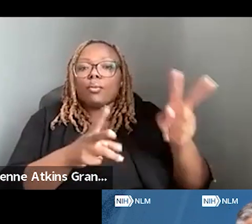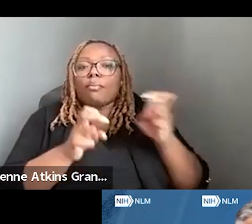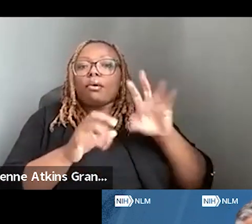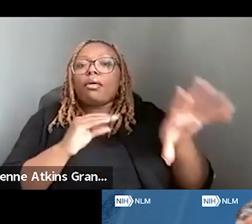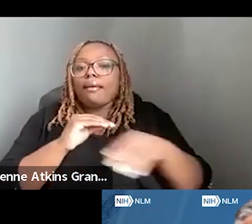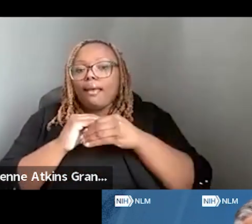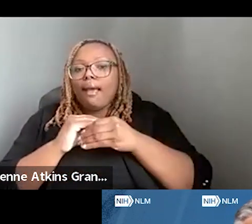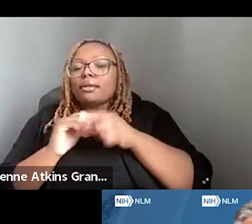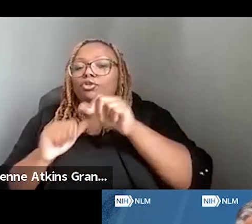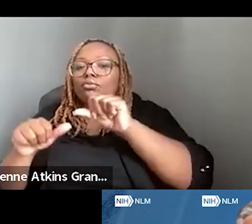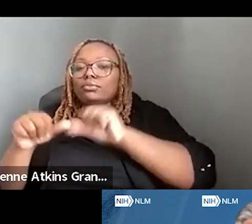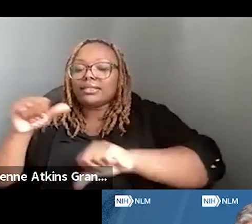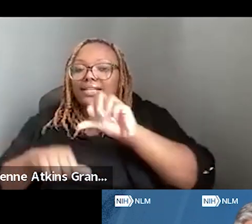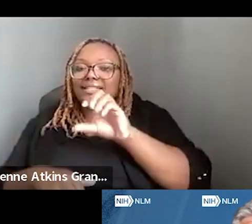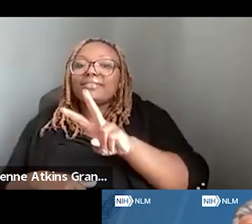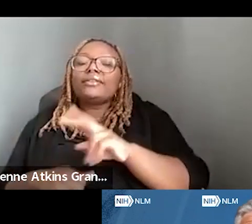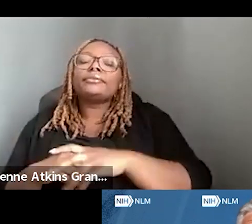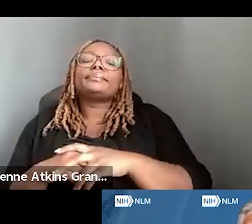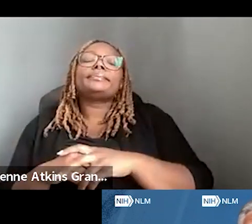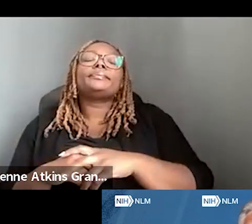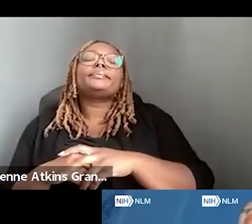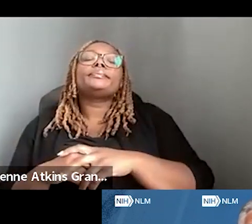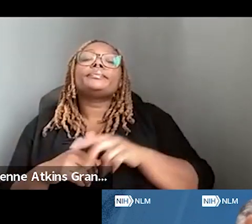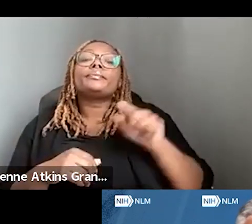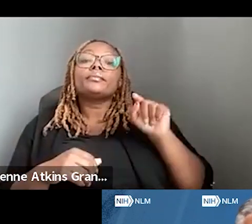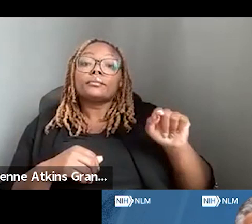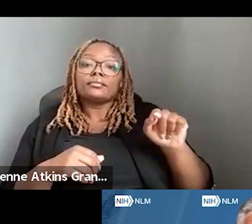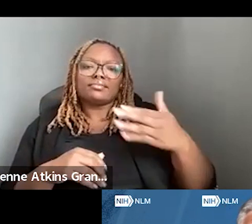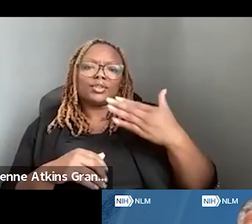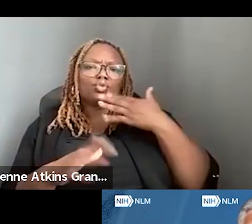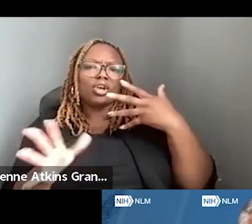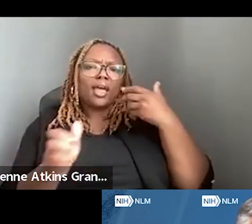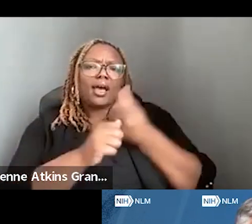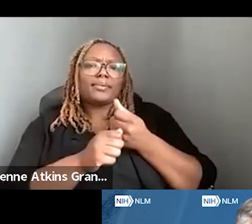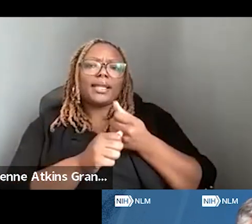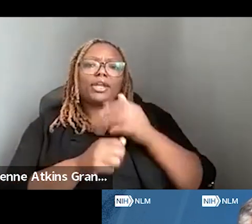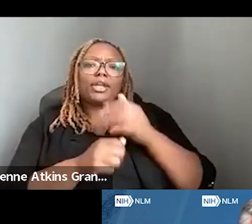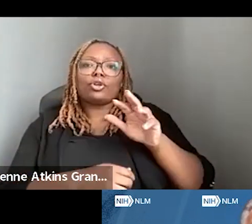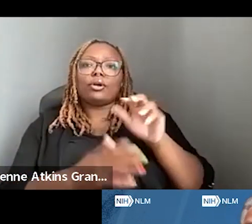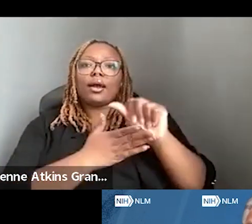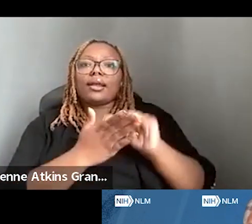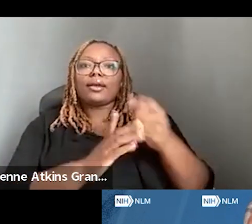ORCID is really great at updating that profile for you. I have an ORCID ID.